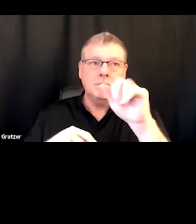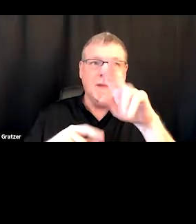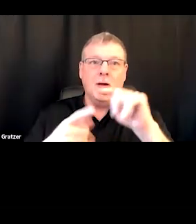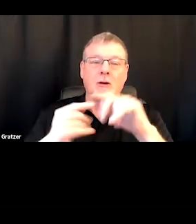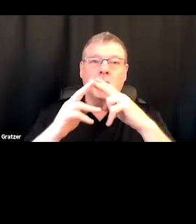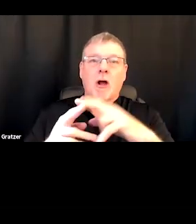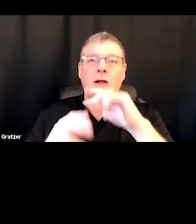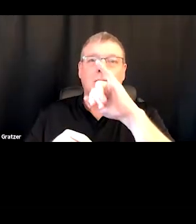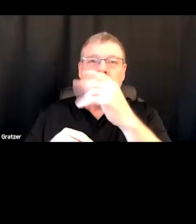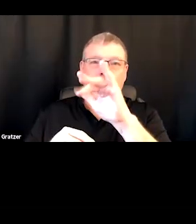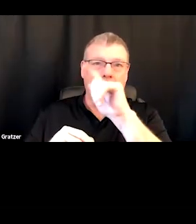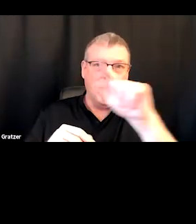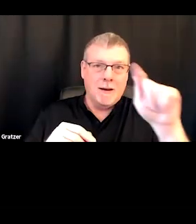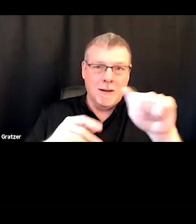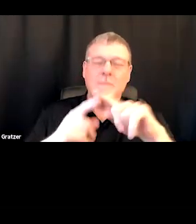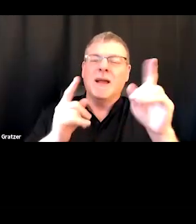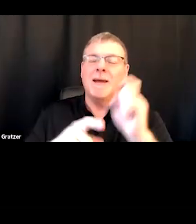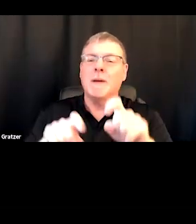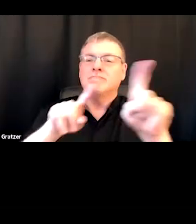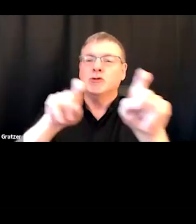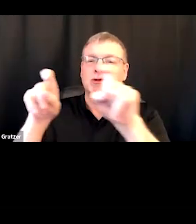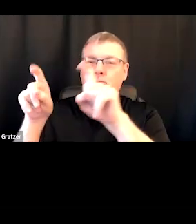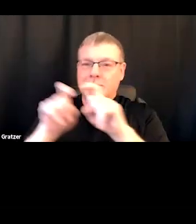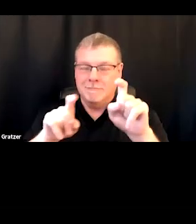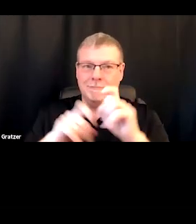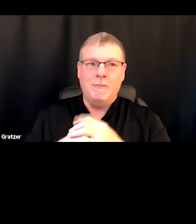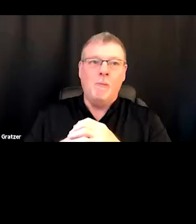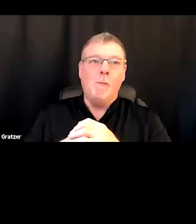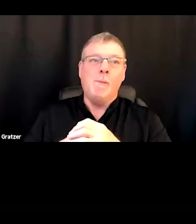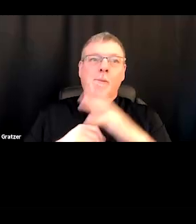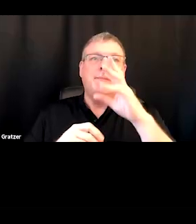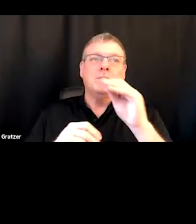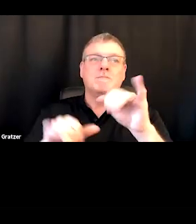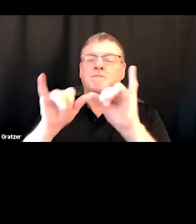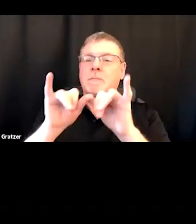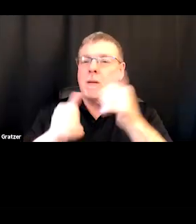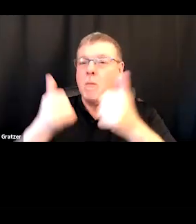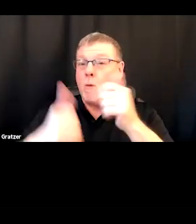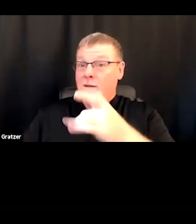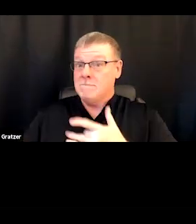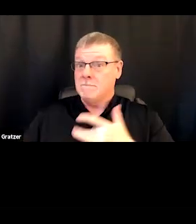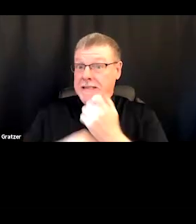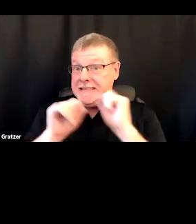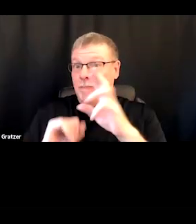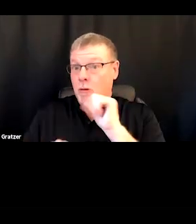but our responders take a survey within that system that measures whether or not they felt safe on that call.